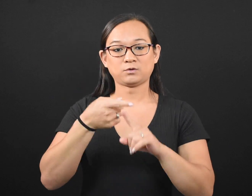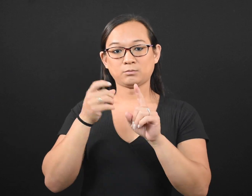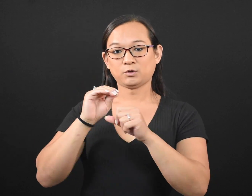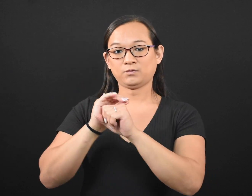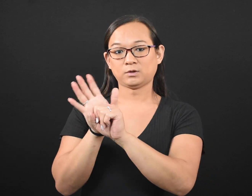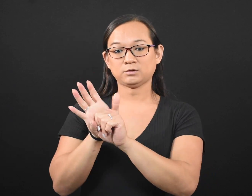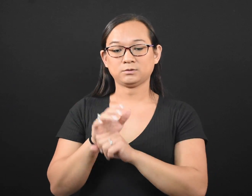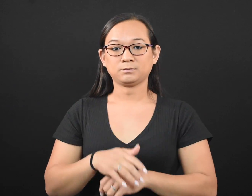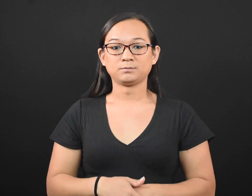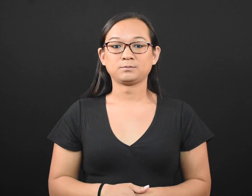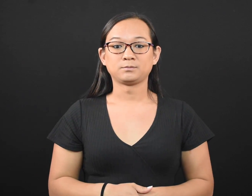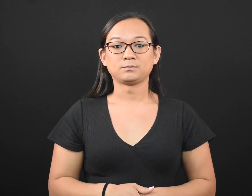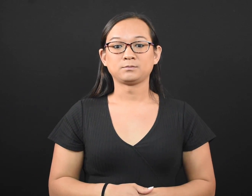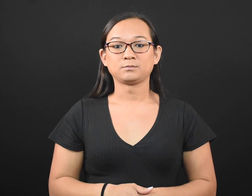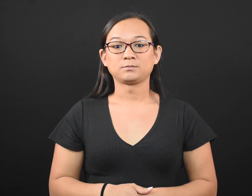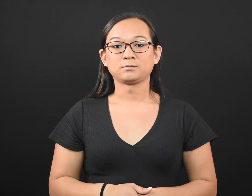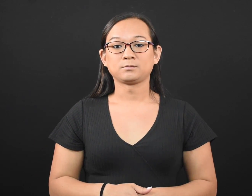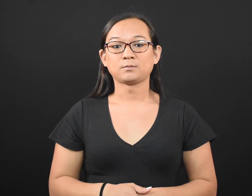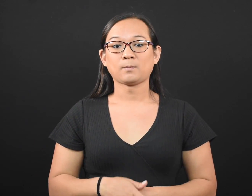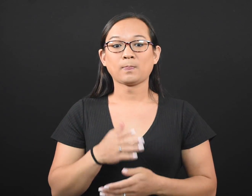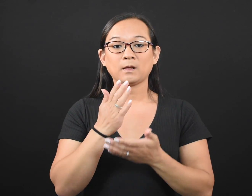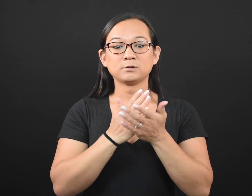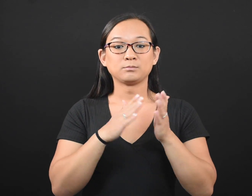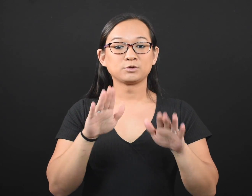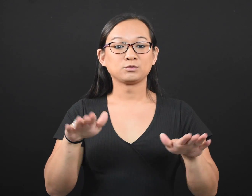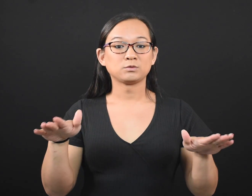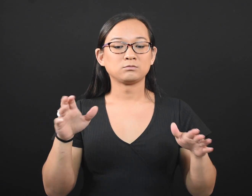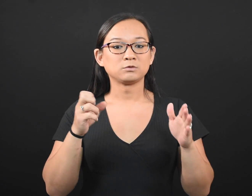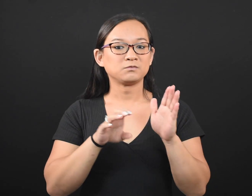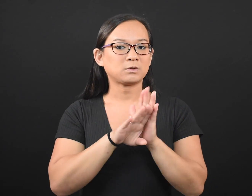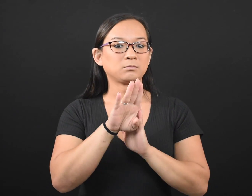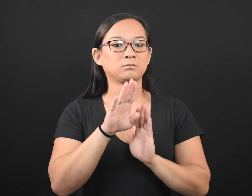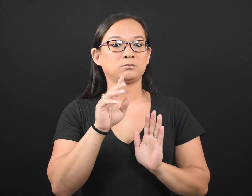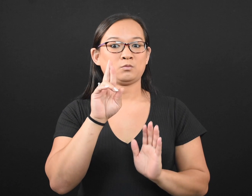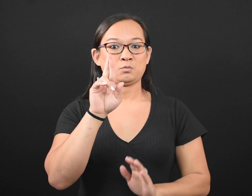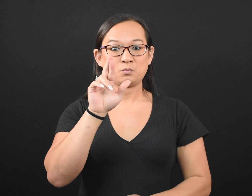illness from COVID-19. Some children have developed a rare